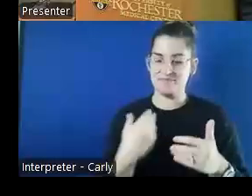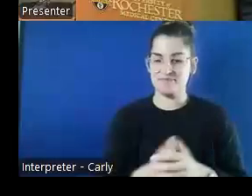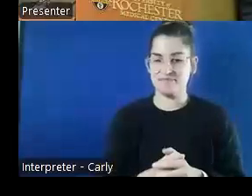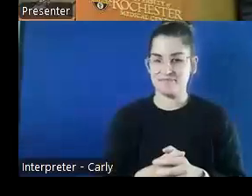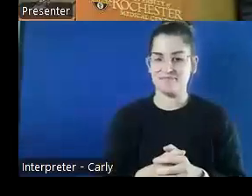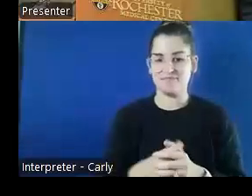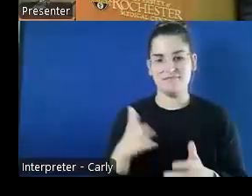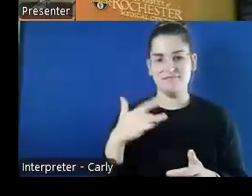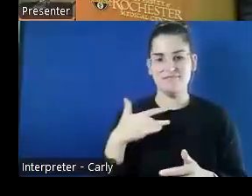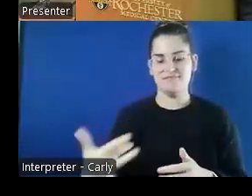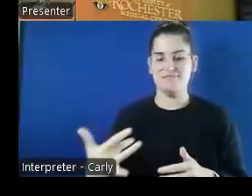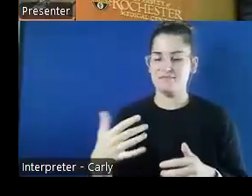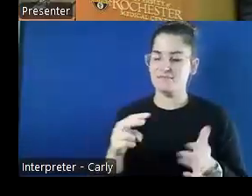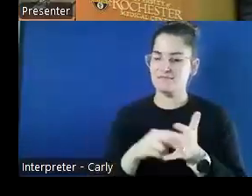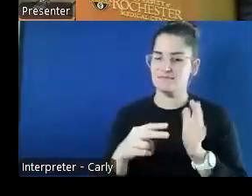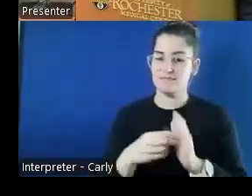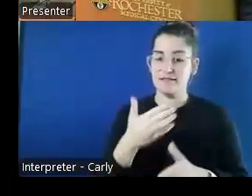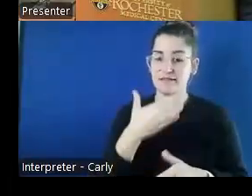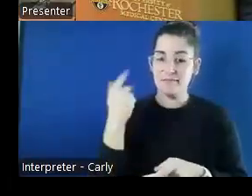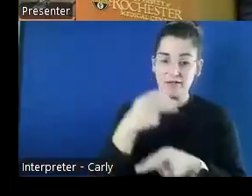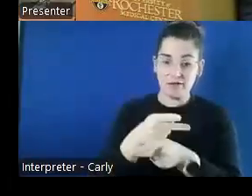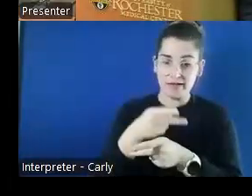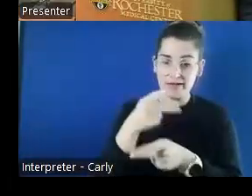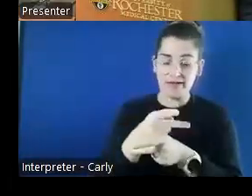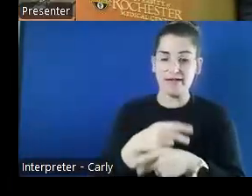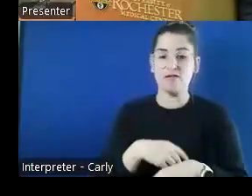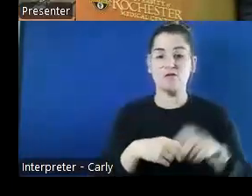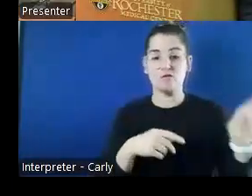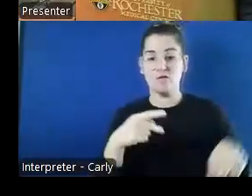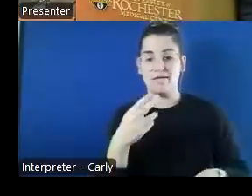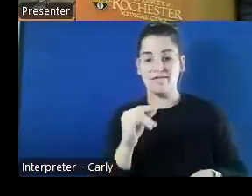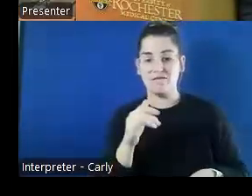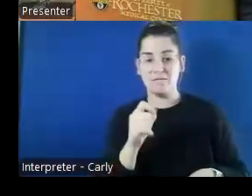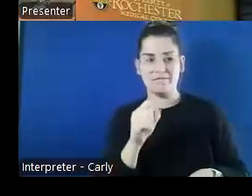like led to Better Care being able to go to our unit pharmacist and ask her a question in person